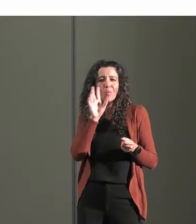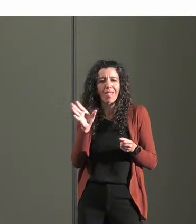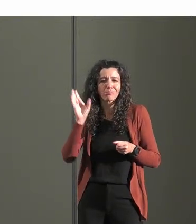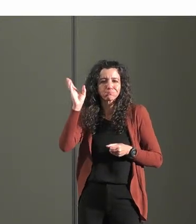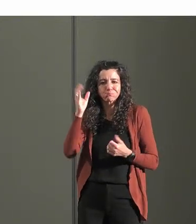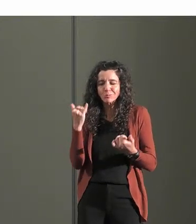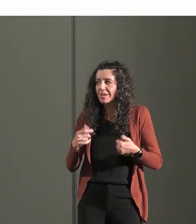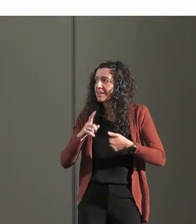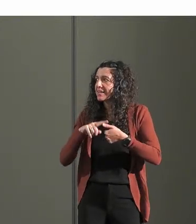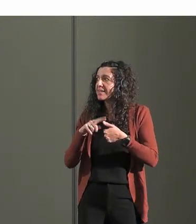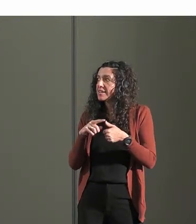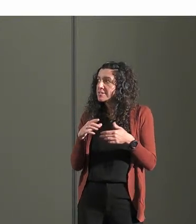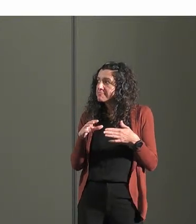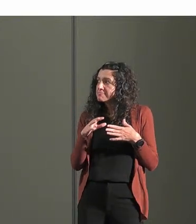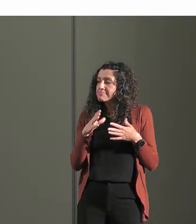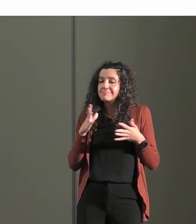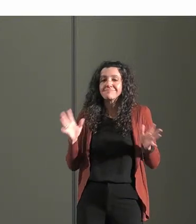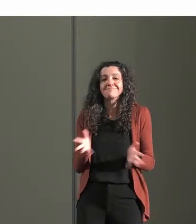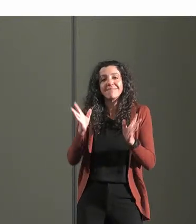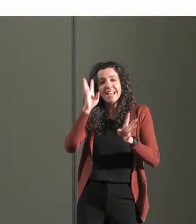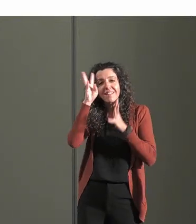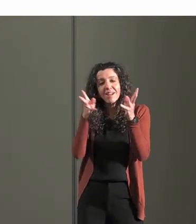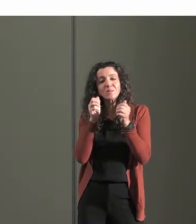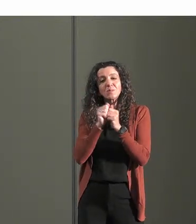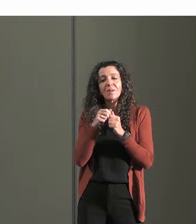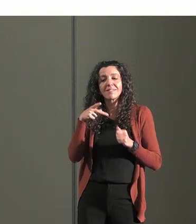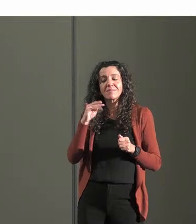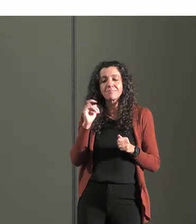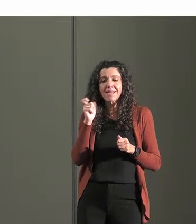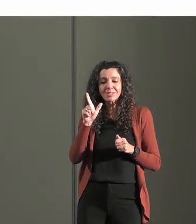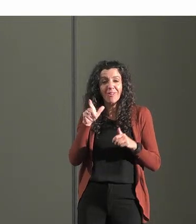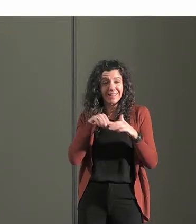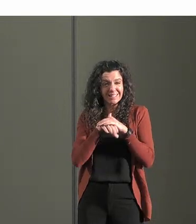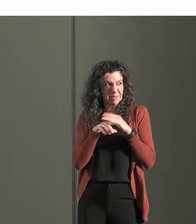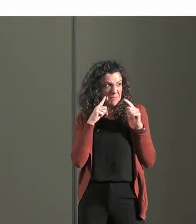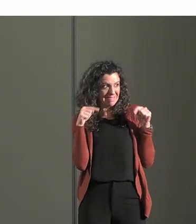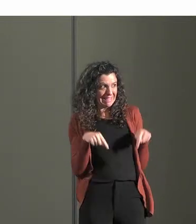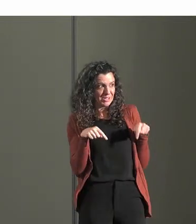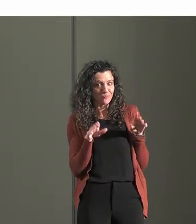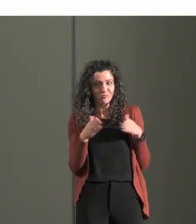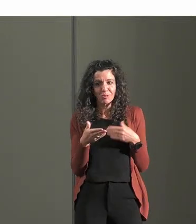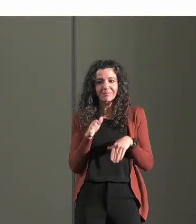And then here are other sessions that Google has today . So driving innovation for Driving Innovation for Pixel